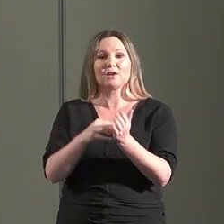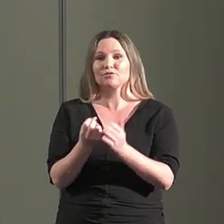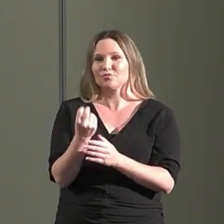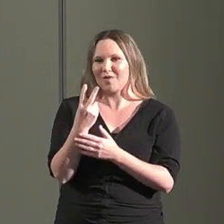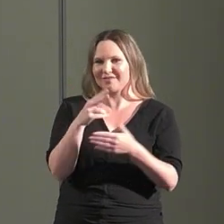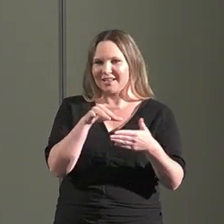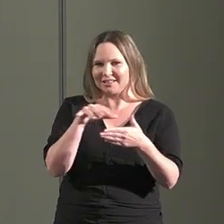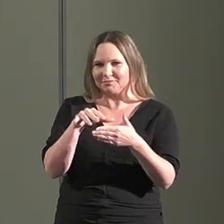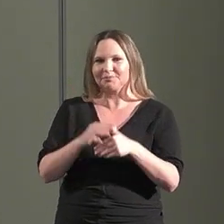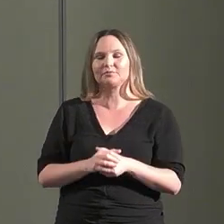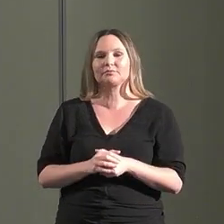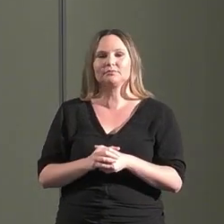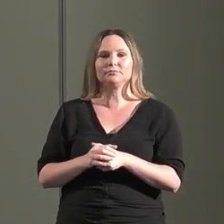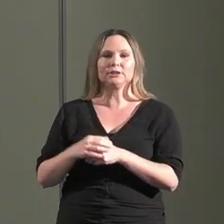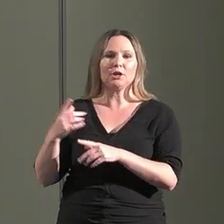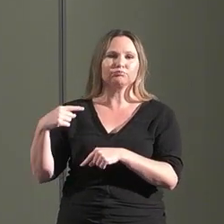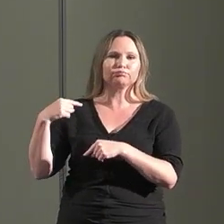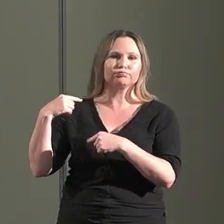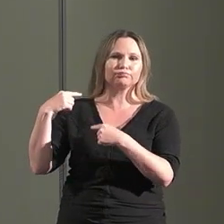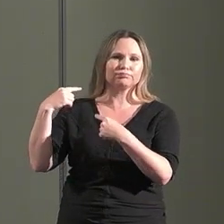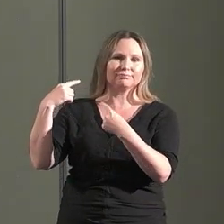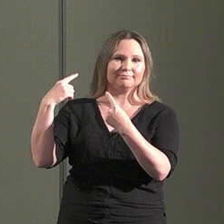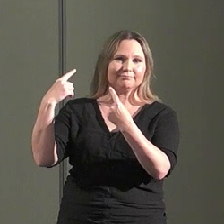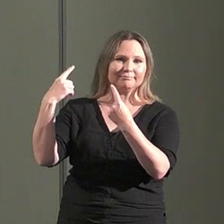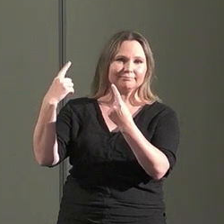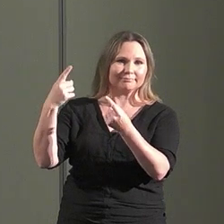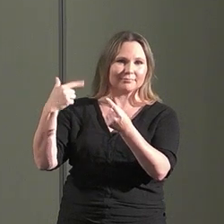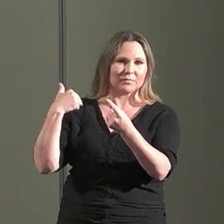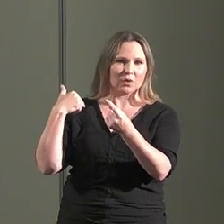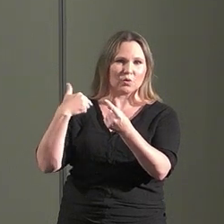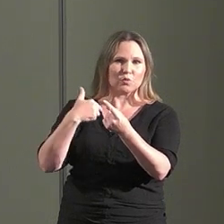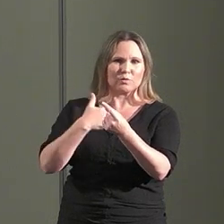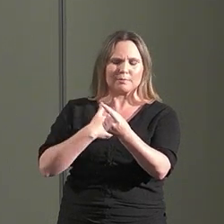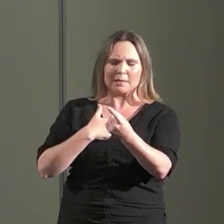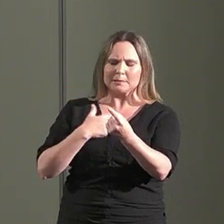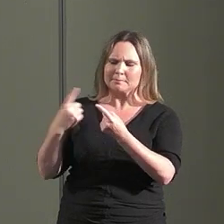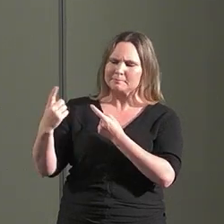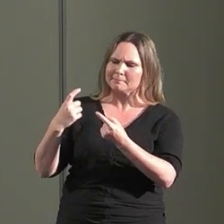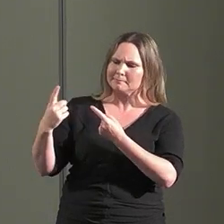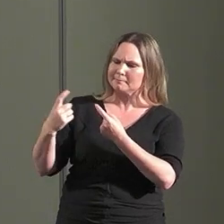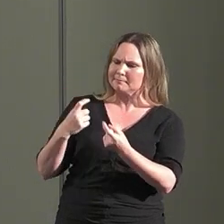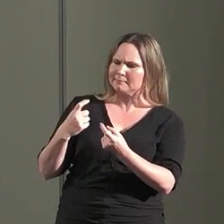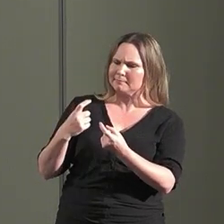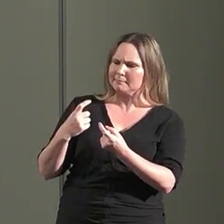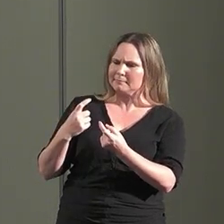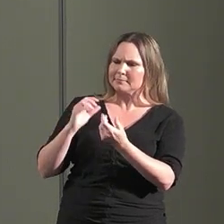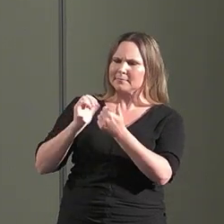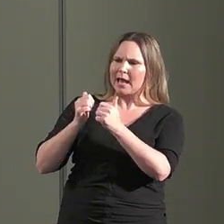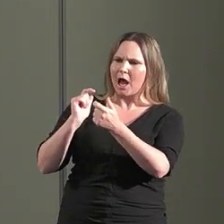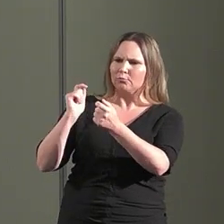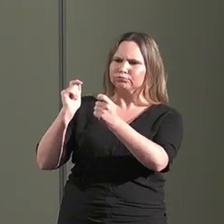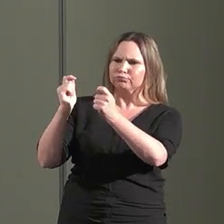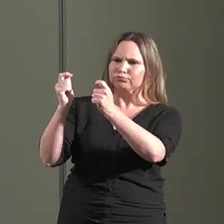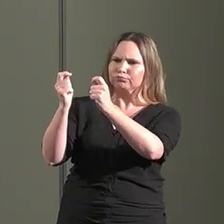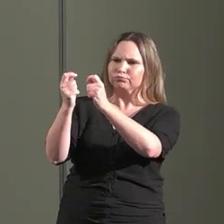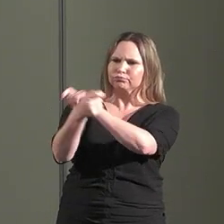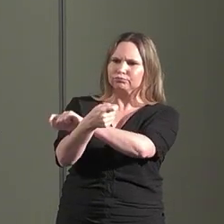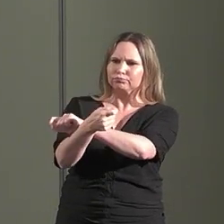And then over the years, since, we've been asking ourselves how are things changing and